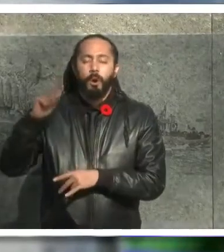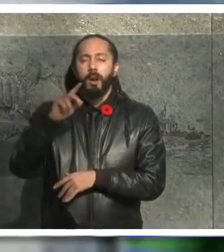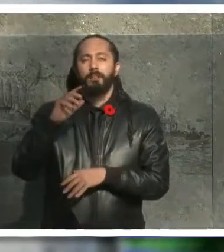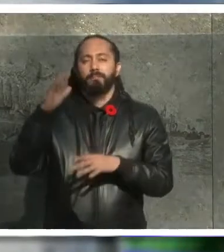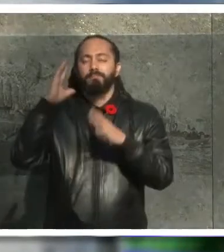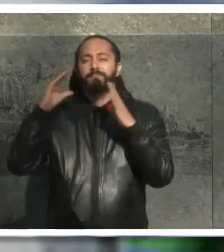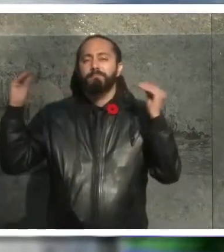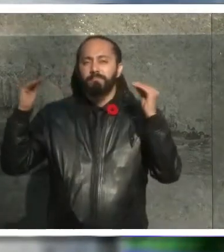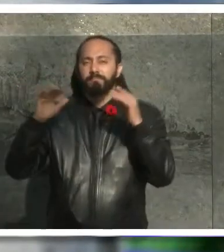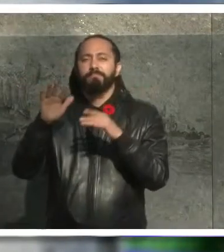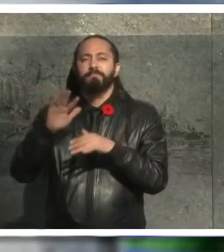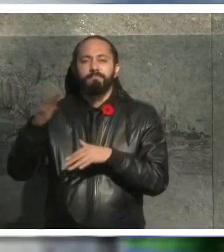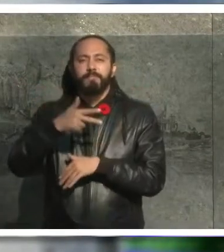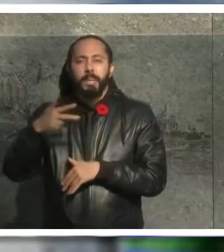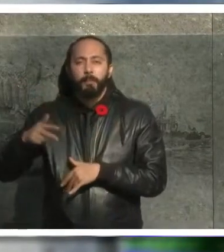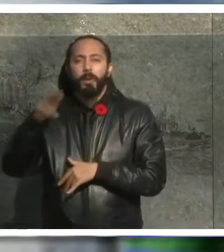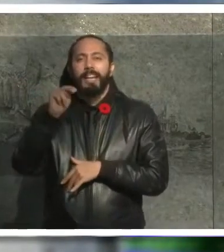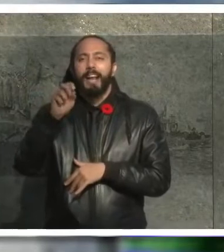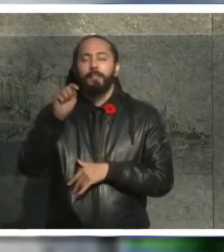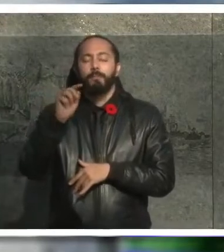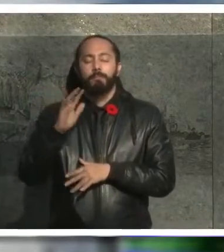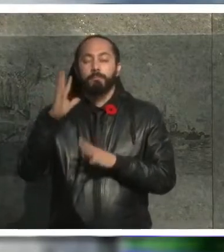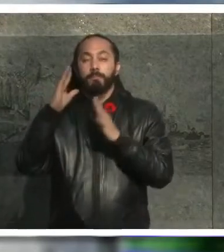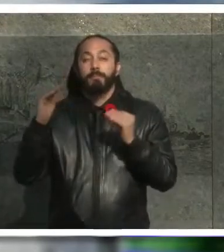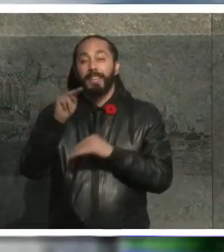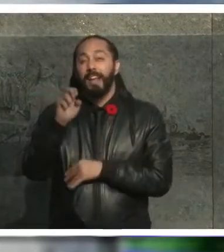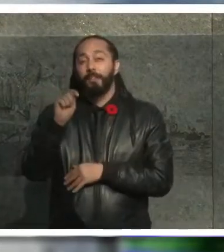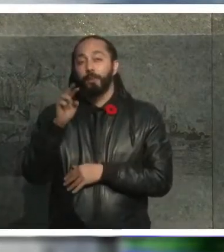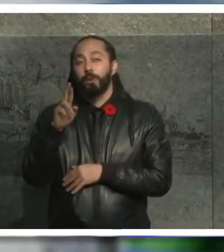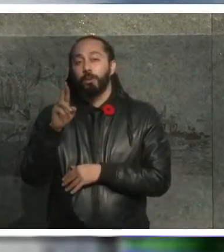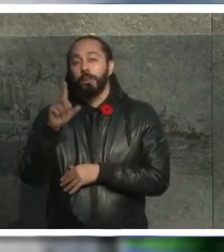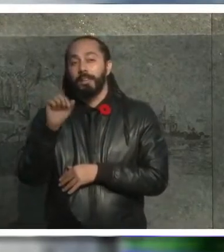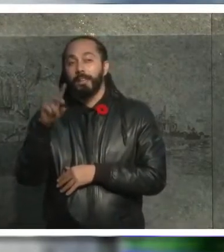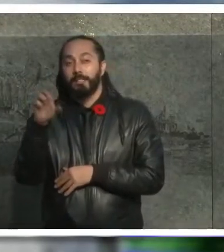the Canadians who fought in the campaign to liberate